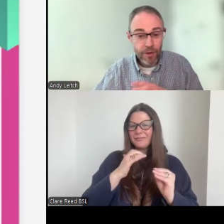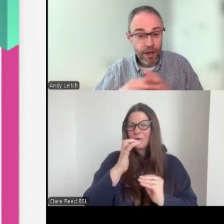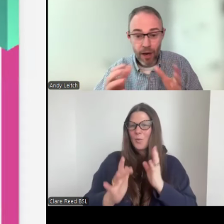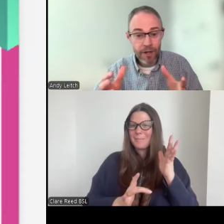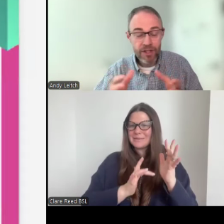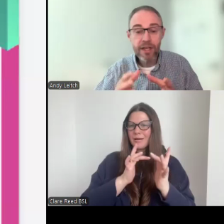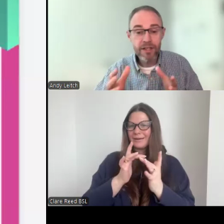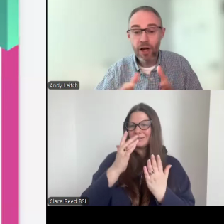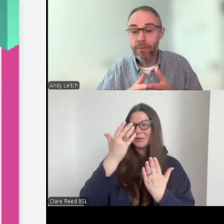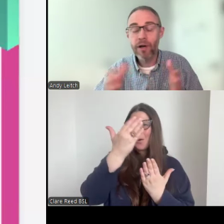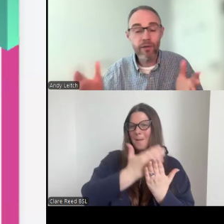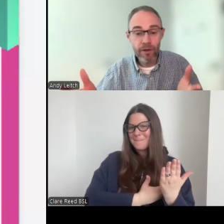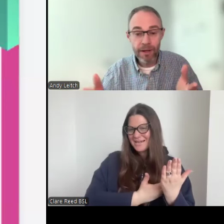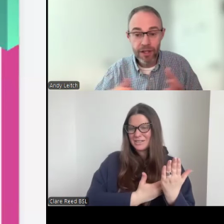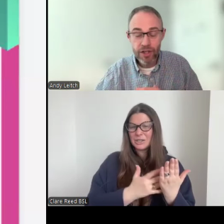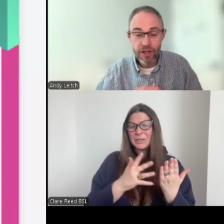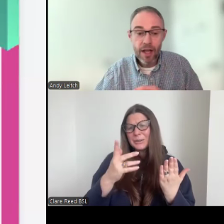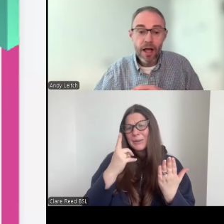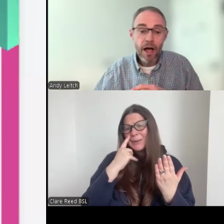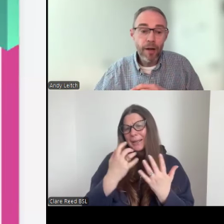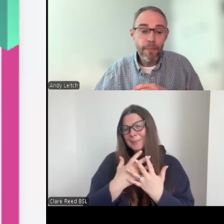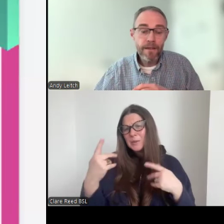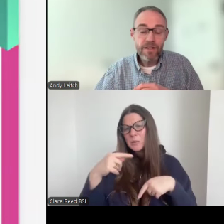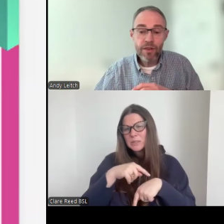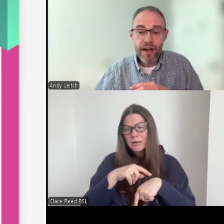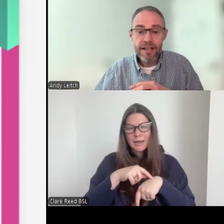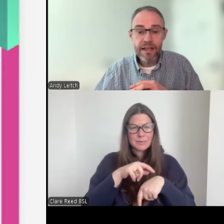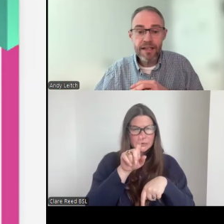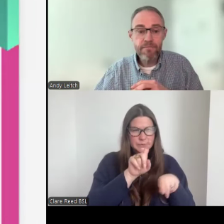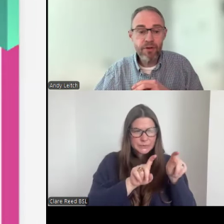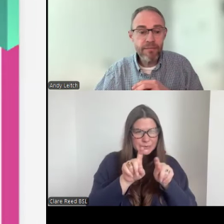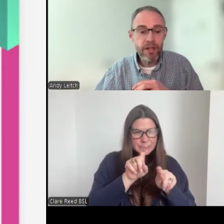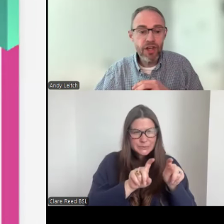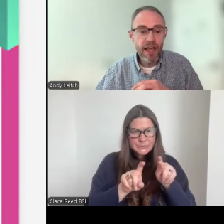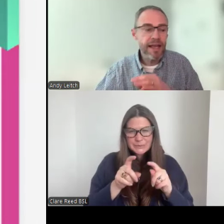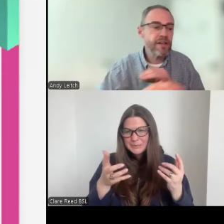You can go in and take your time, create your other pages. That is pretty much it.